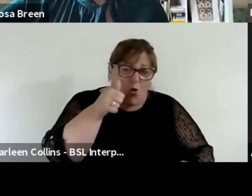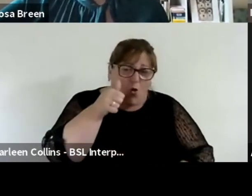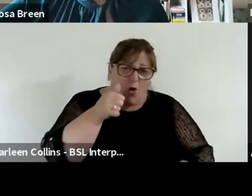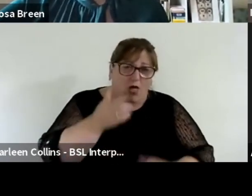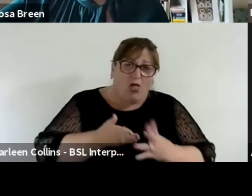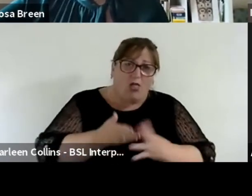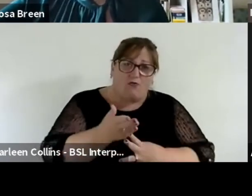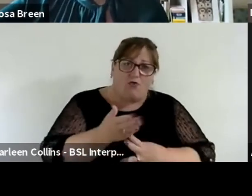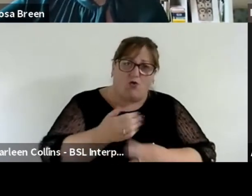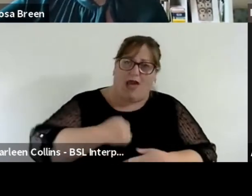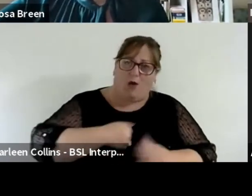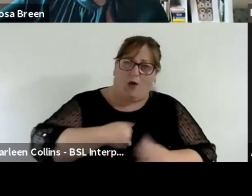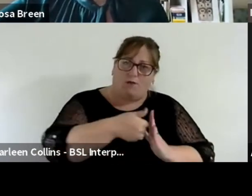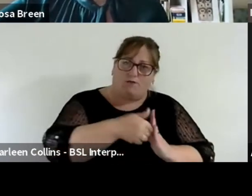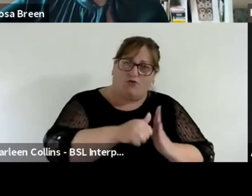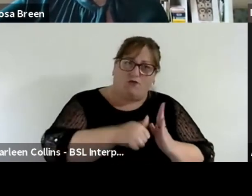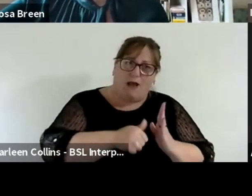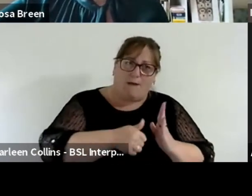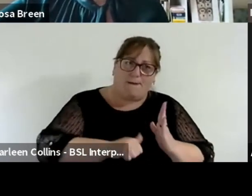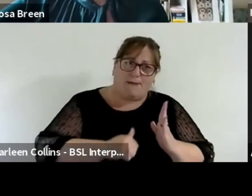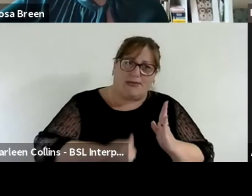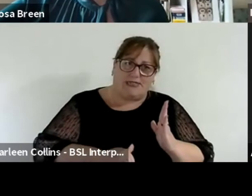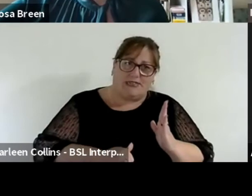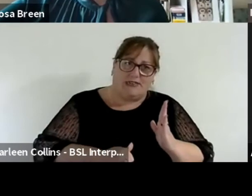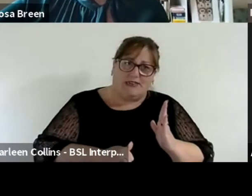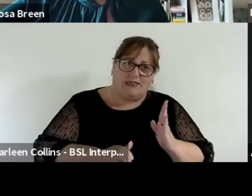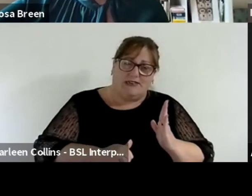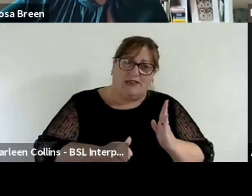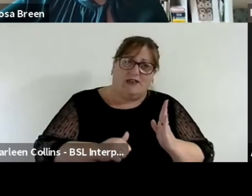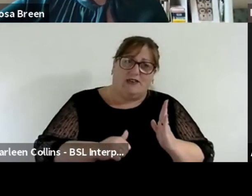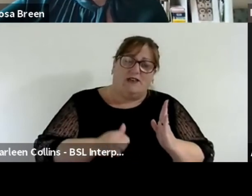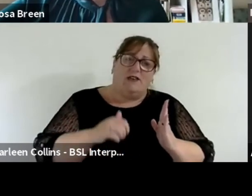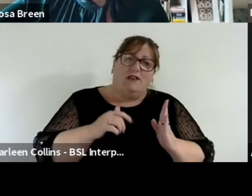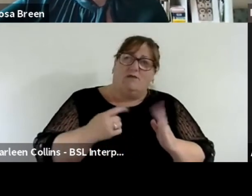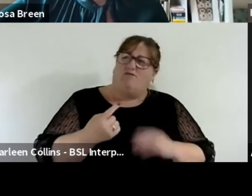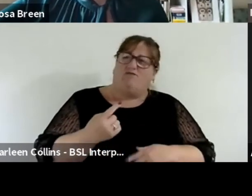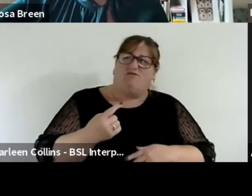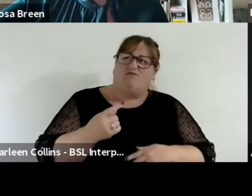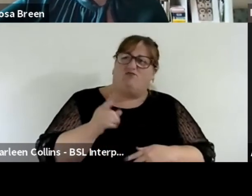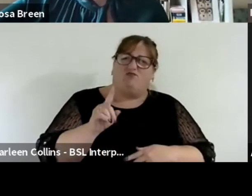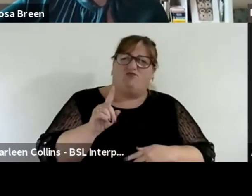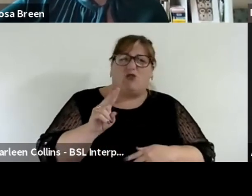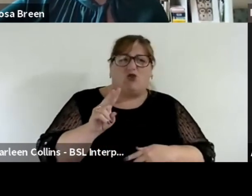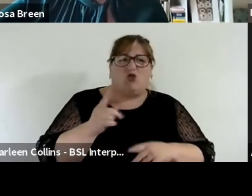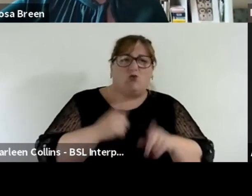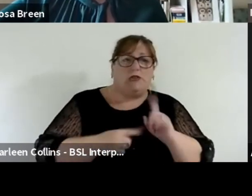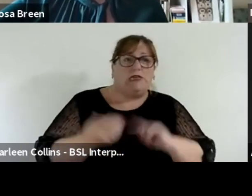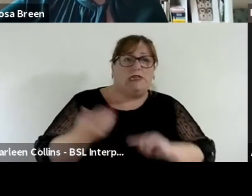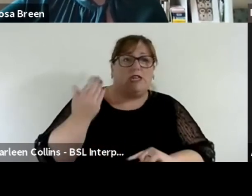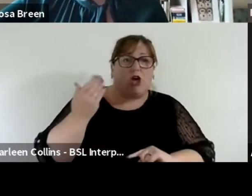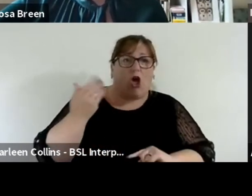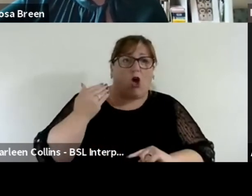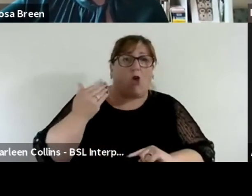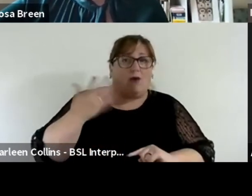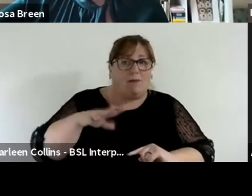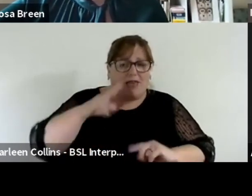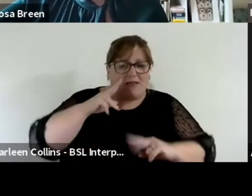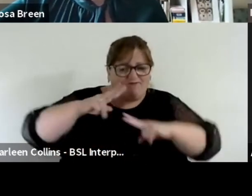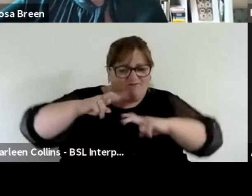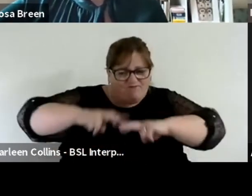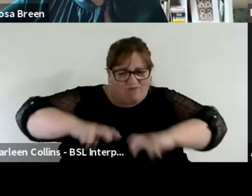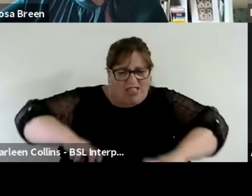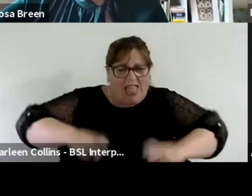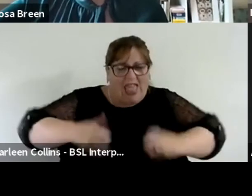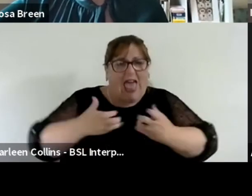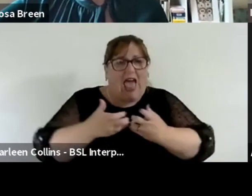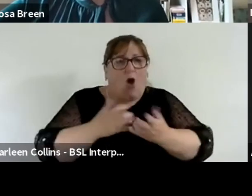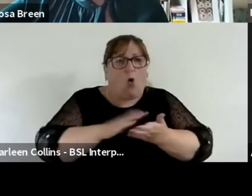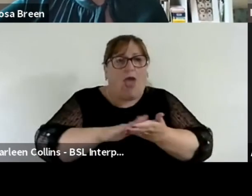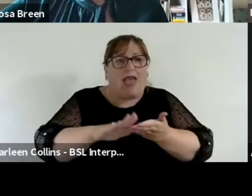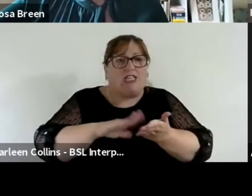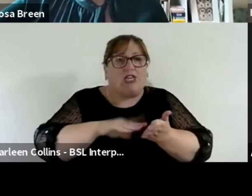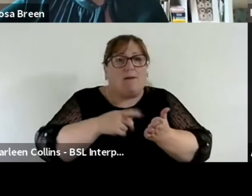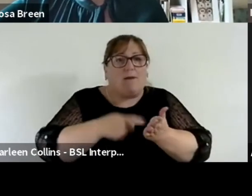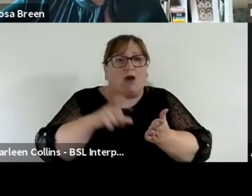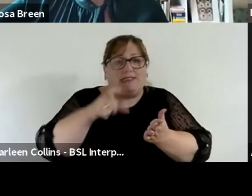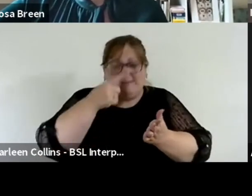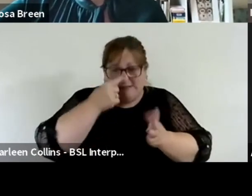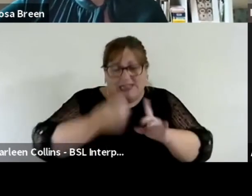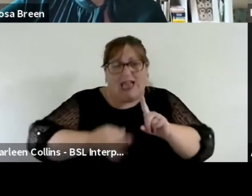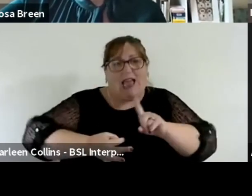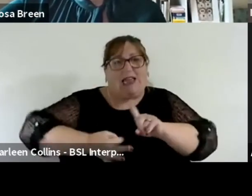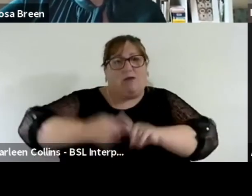It is and that commitment is something that we recognise through